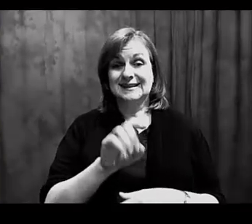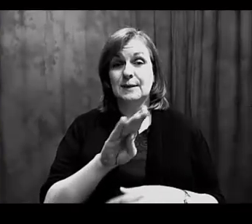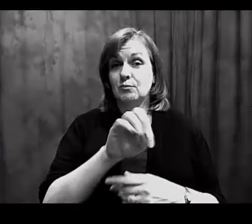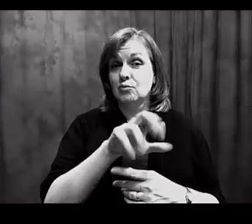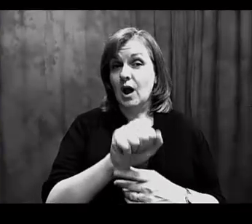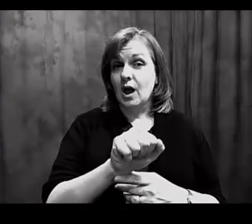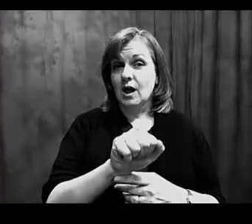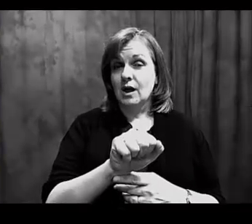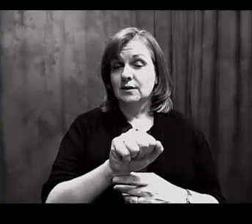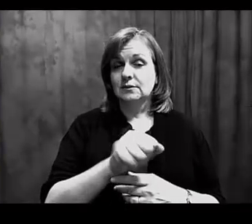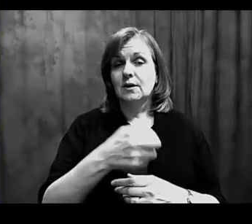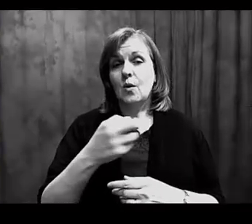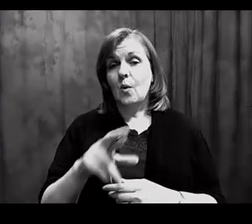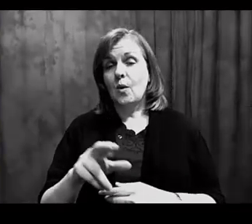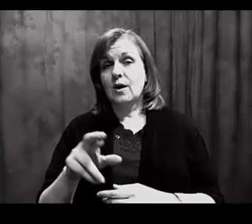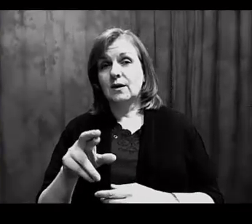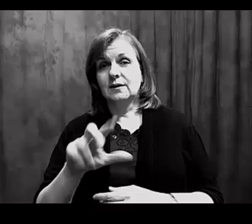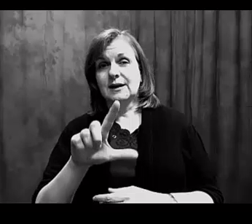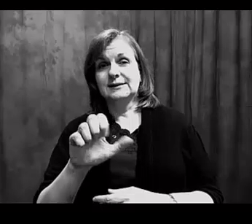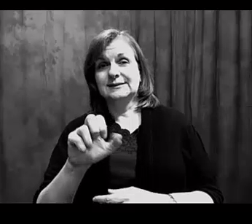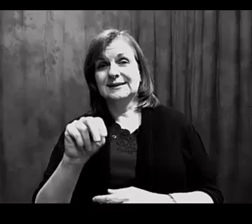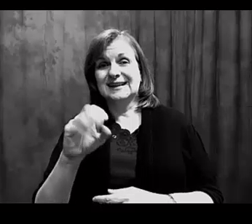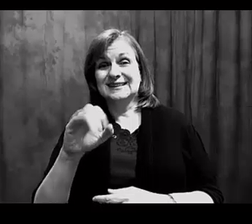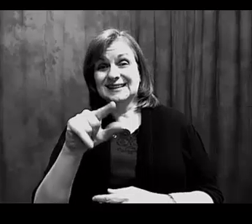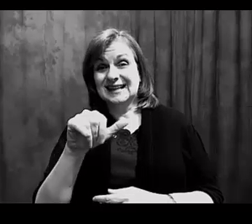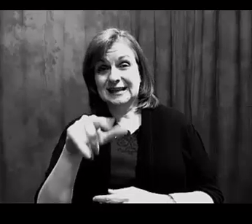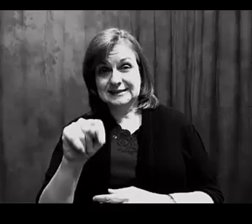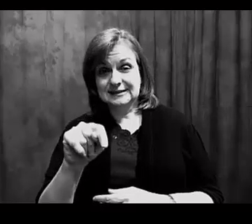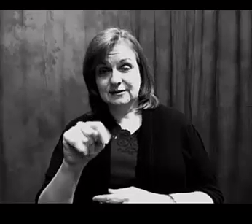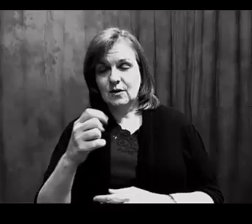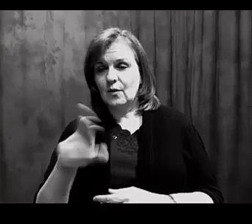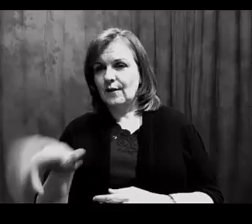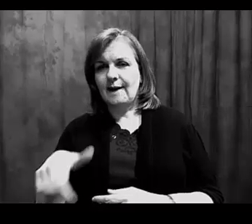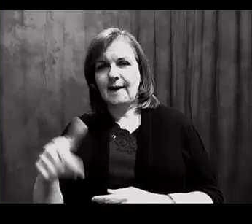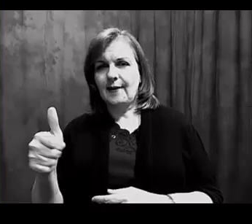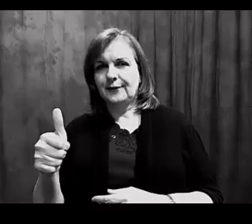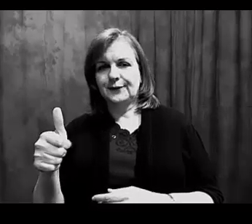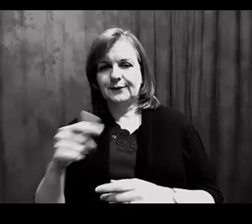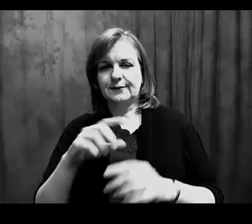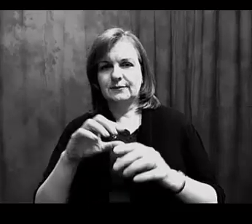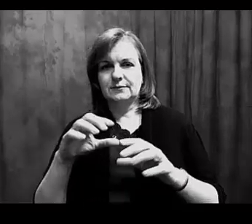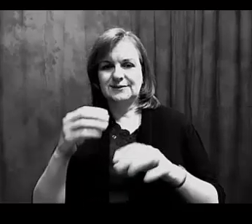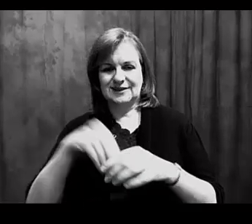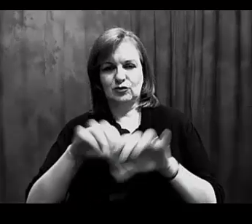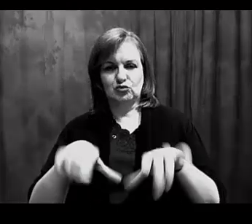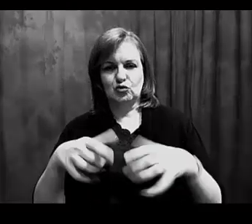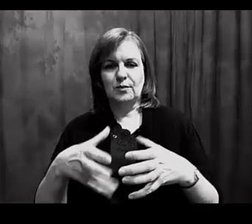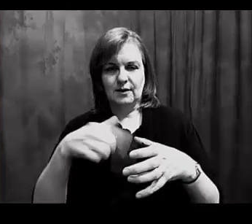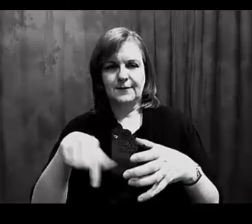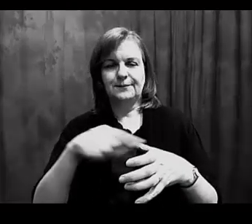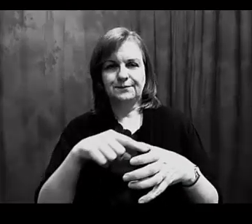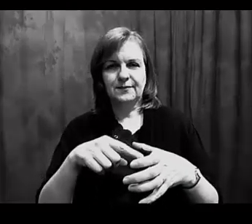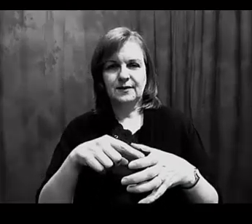a zebra or a lancelet or anything in between